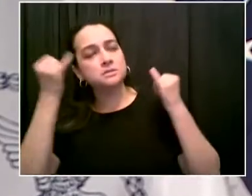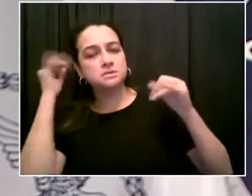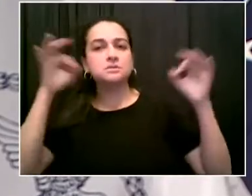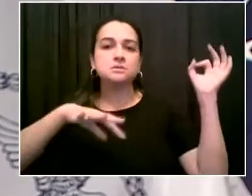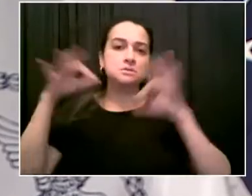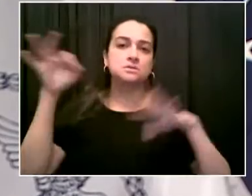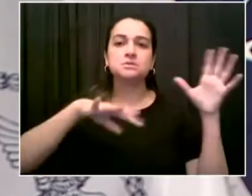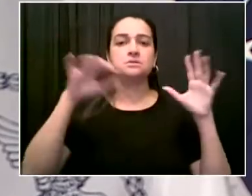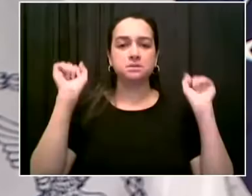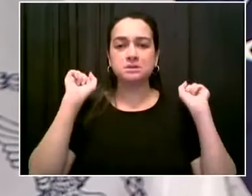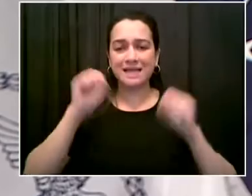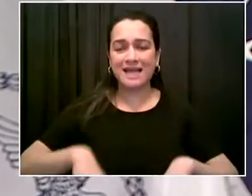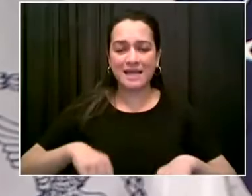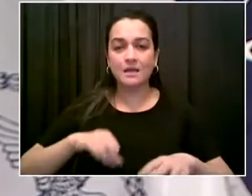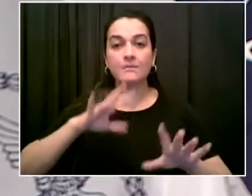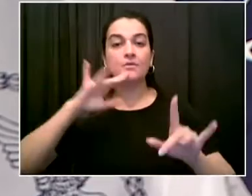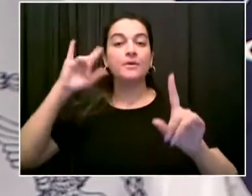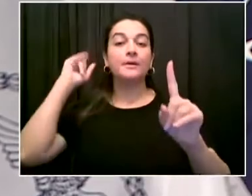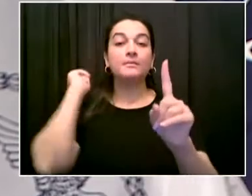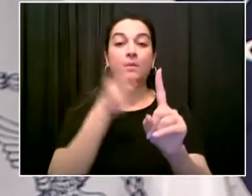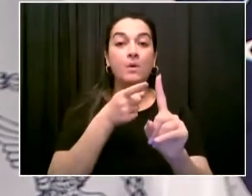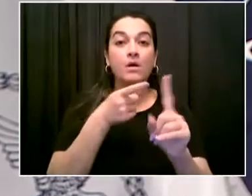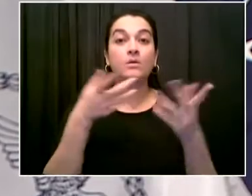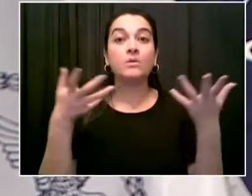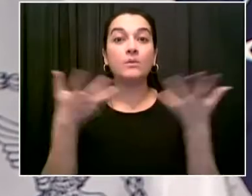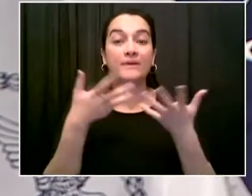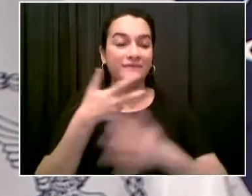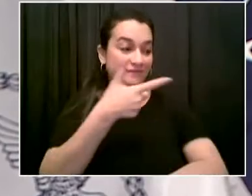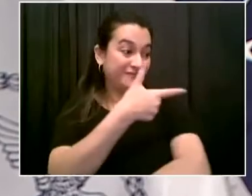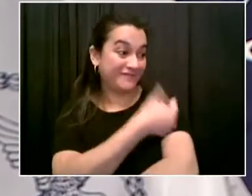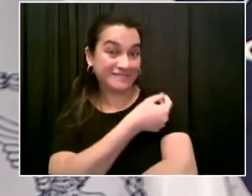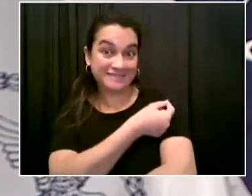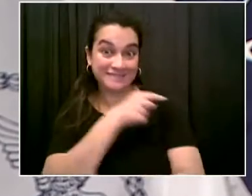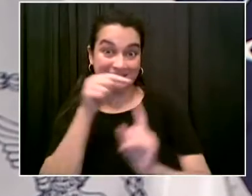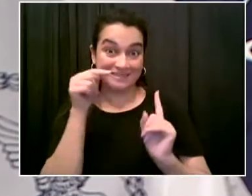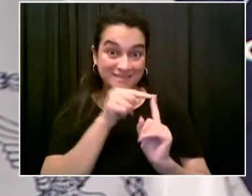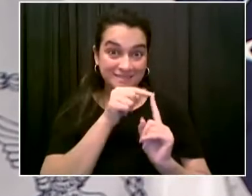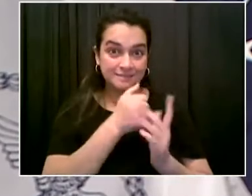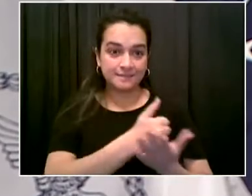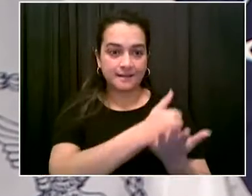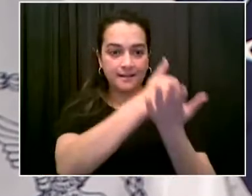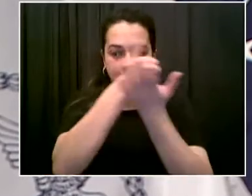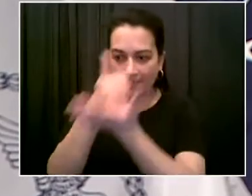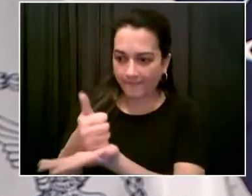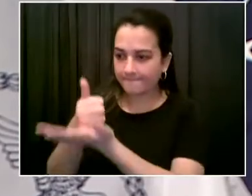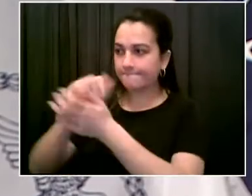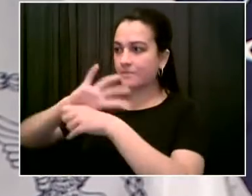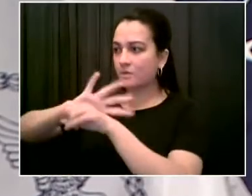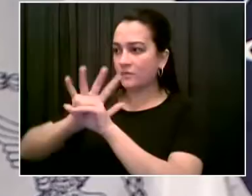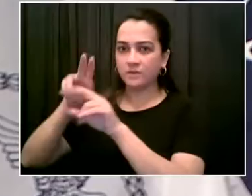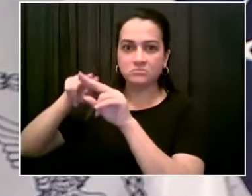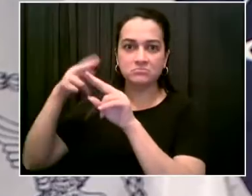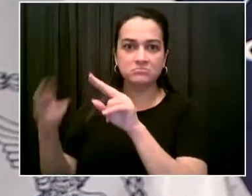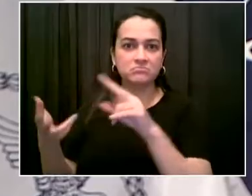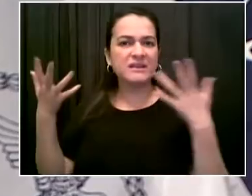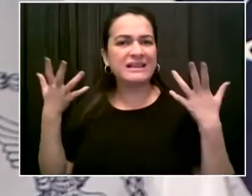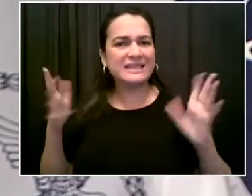ABOUT DIFFERENT POLICIES AND APPROACHES. IN THE END IT COMES DOWN TO THE EVERY DAY NEWYORKER MAKING A DECISION. THEY MADE A DECISION TO GO ON GET VACCITENAD NDA